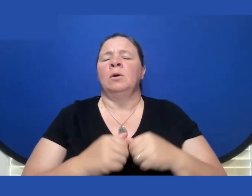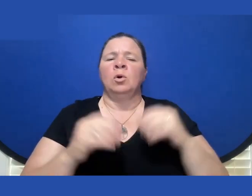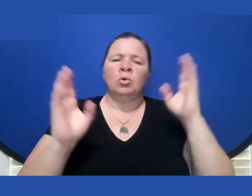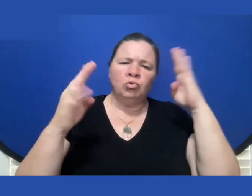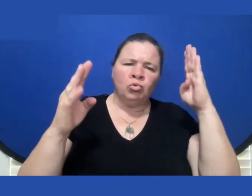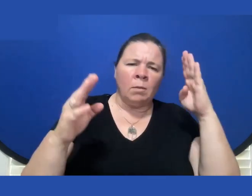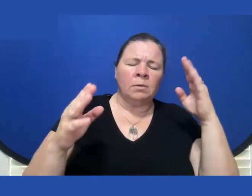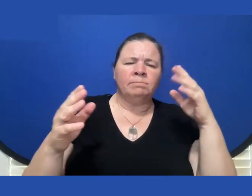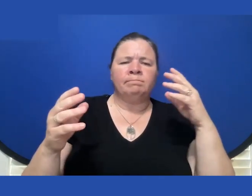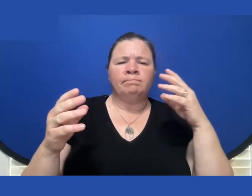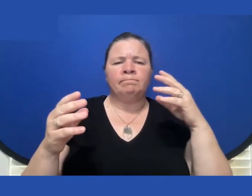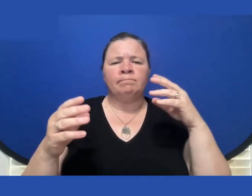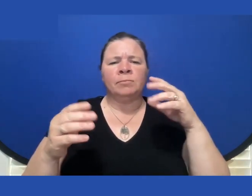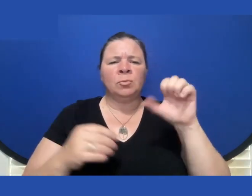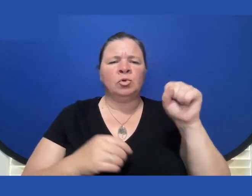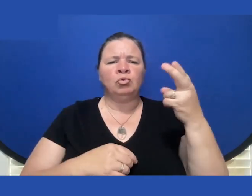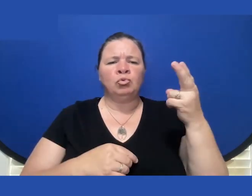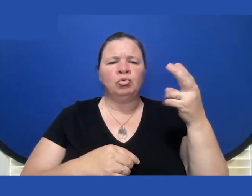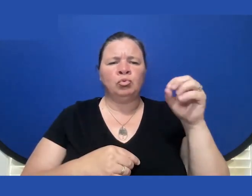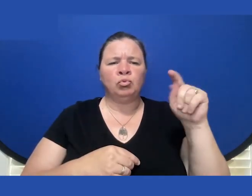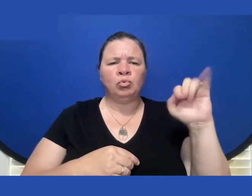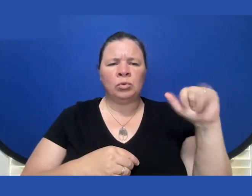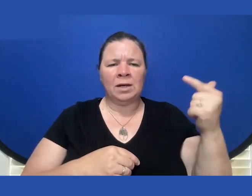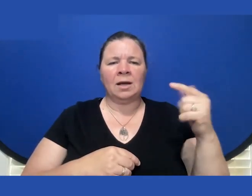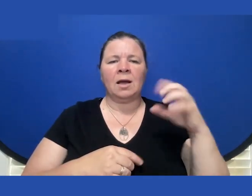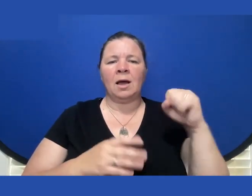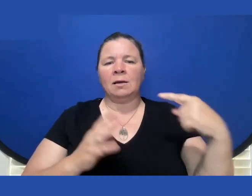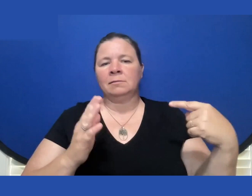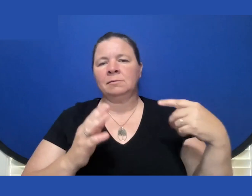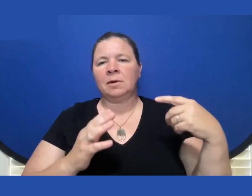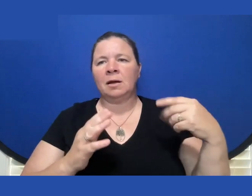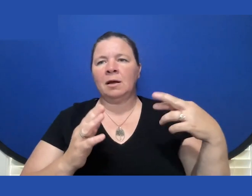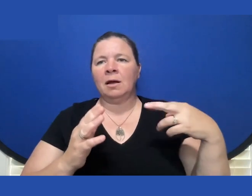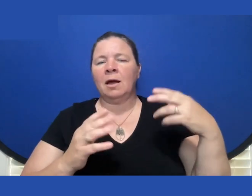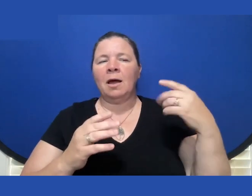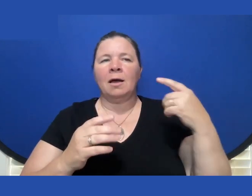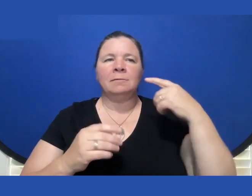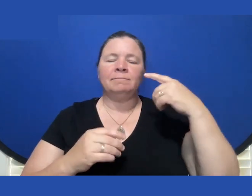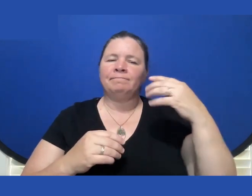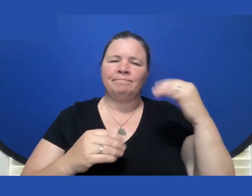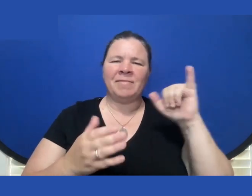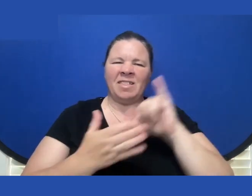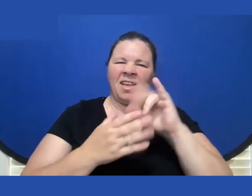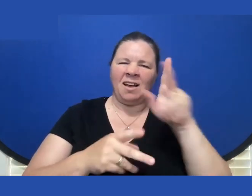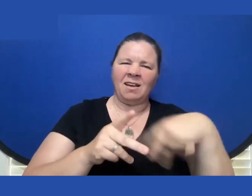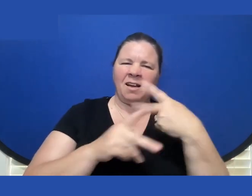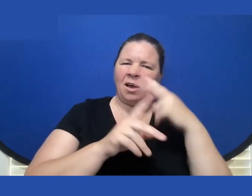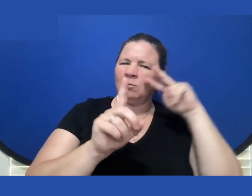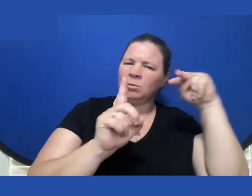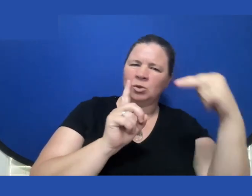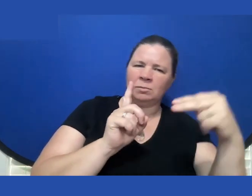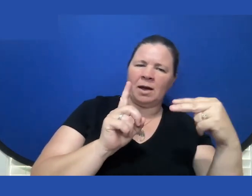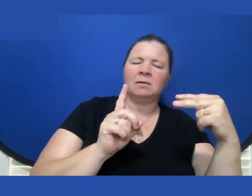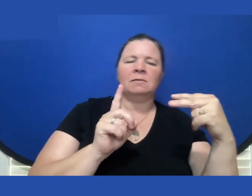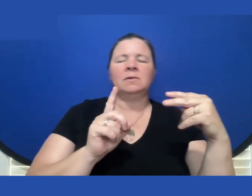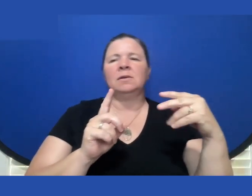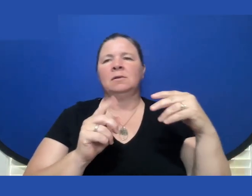and what I like to call, like, bounce back ability and over under or round and through. Like that perspective, I think that exists within both of these communities,